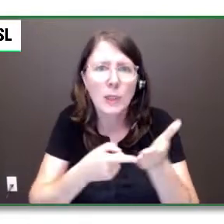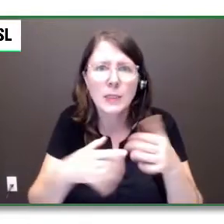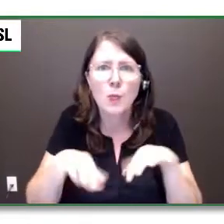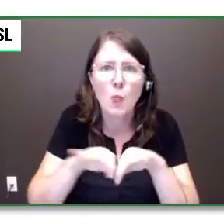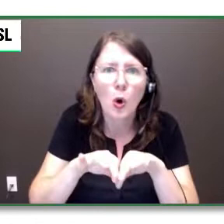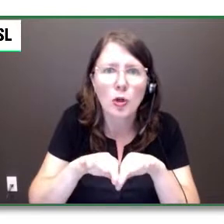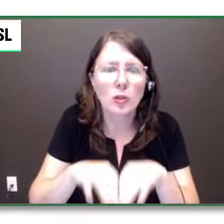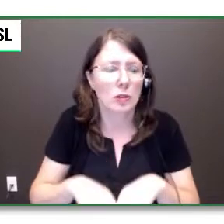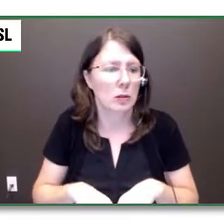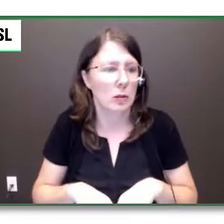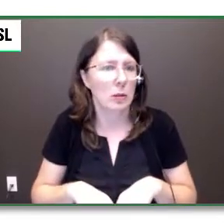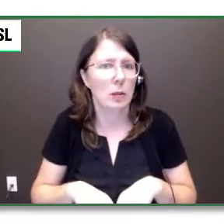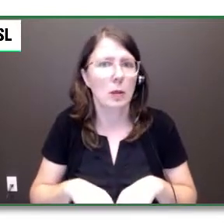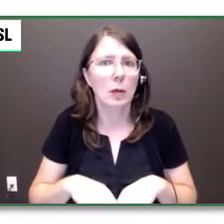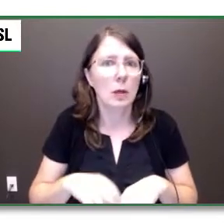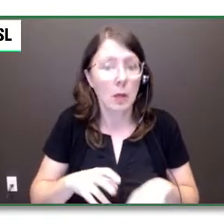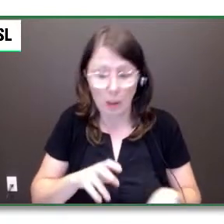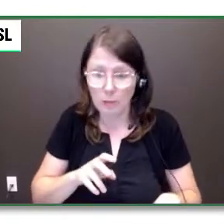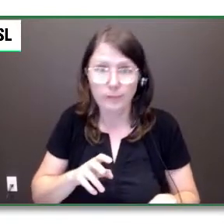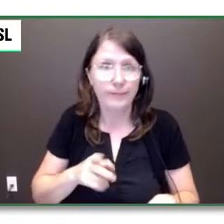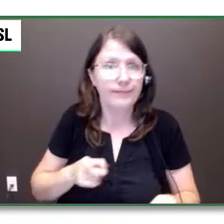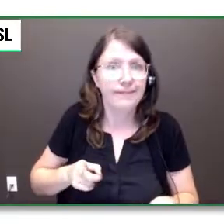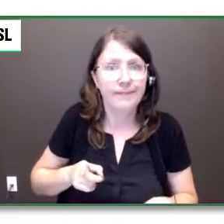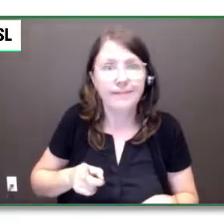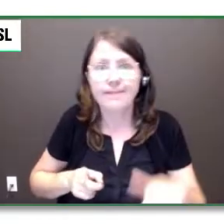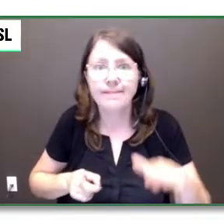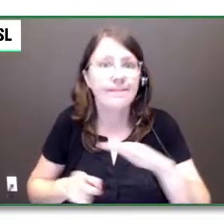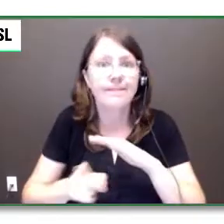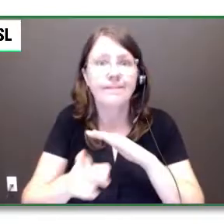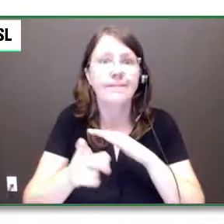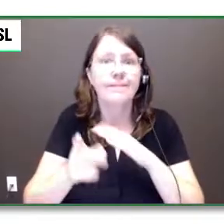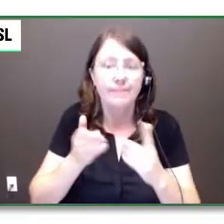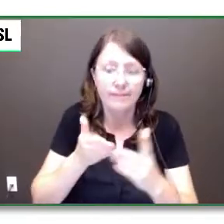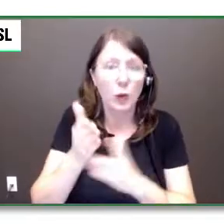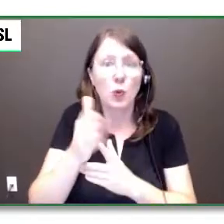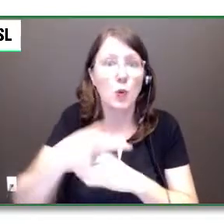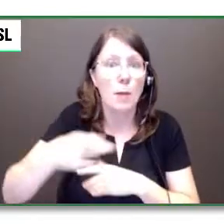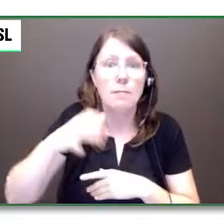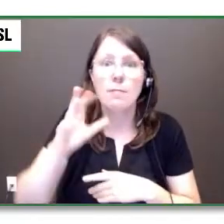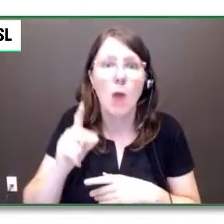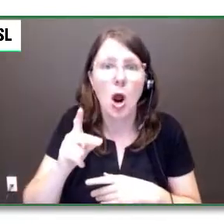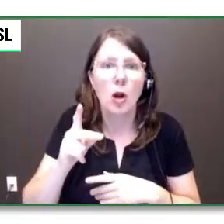around in parks and how can we look at that through that prism. So what we found